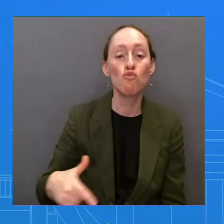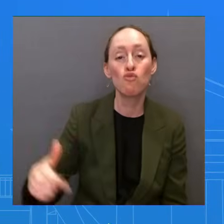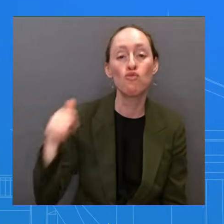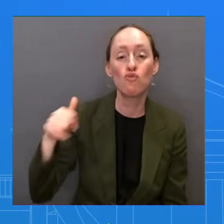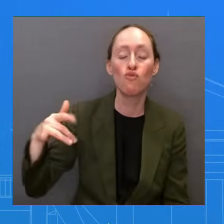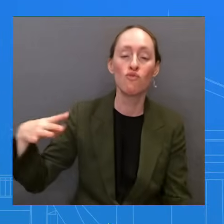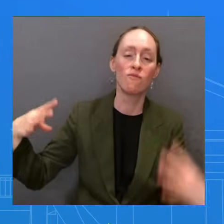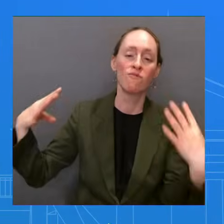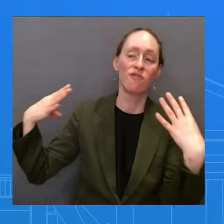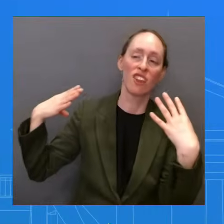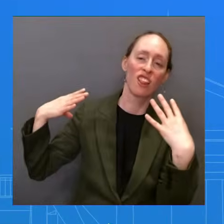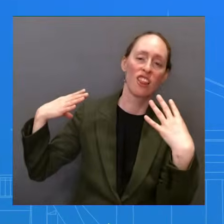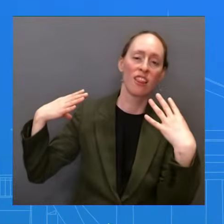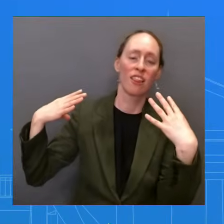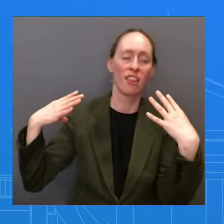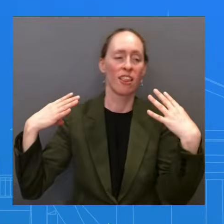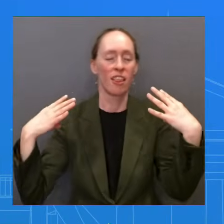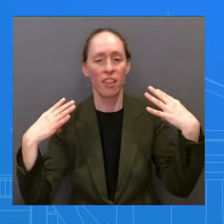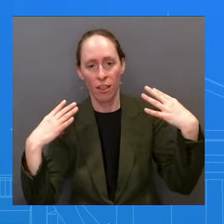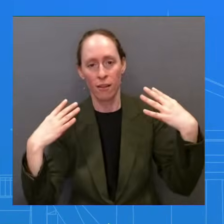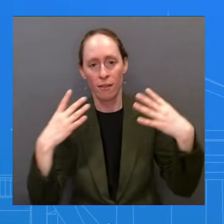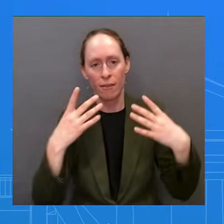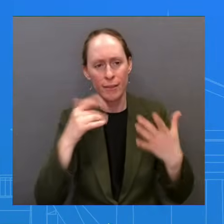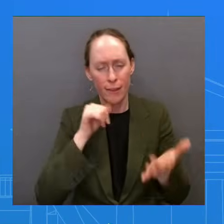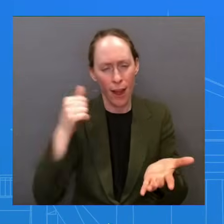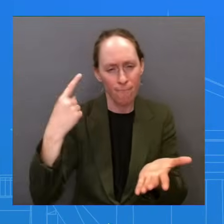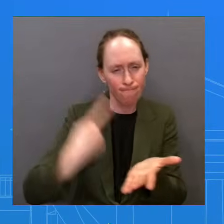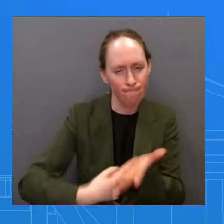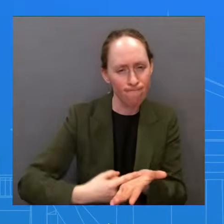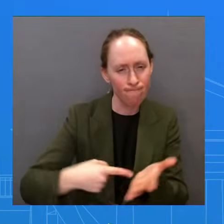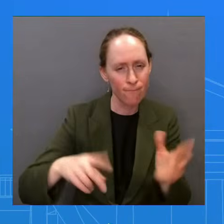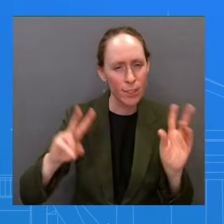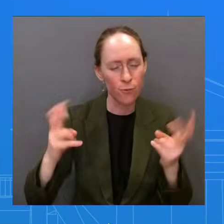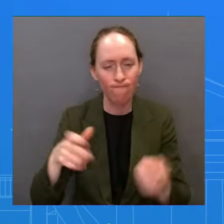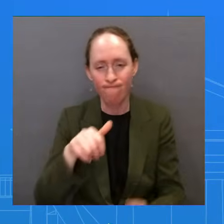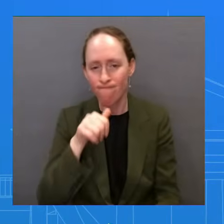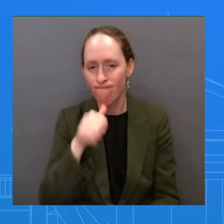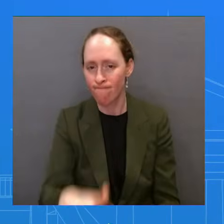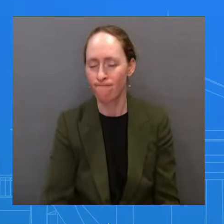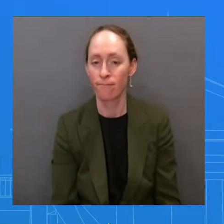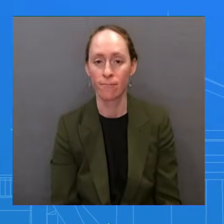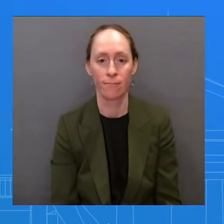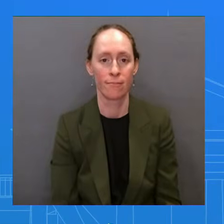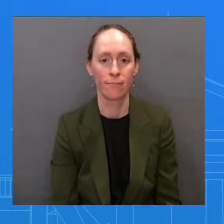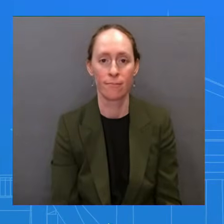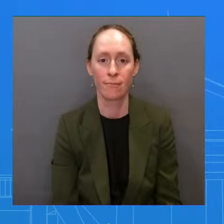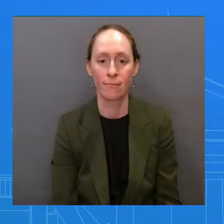Our administration has been in touch with mayors and local government to see how we can be helpful to them --